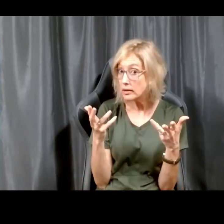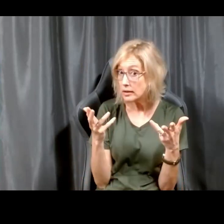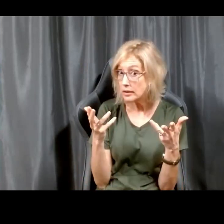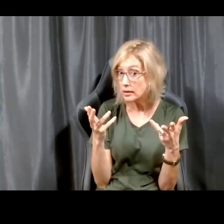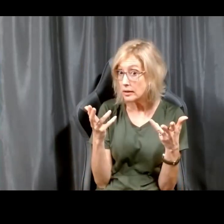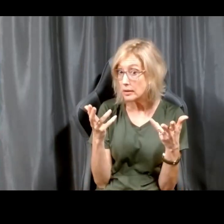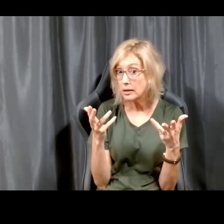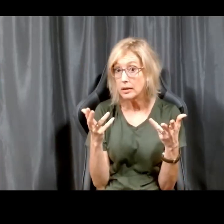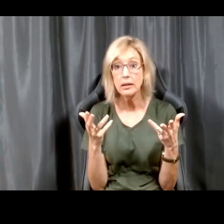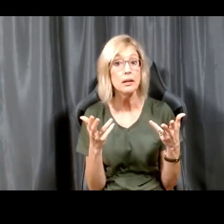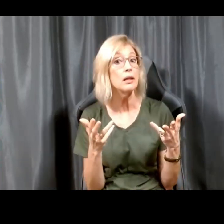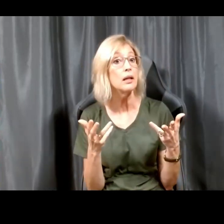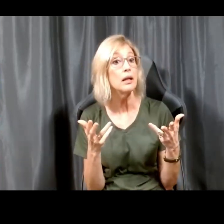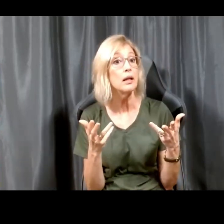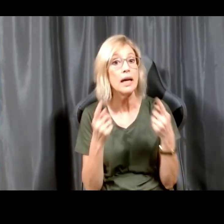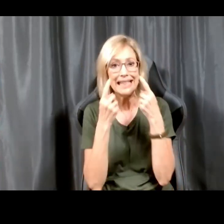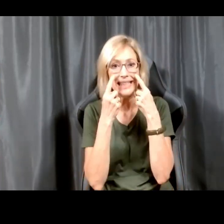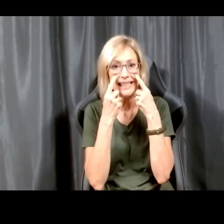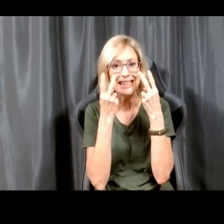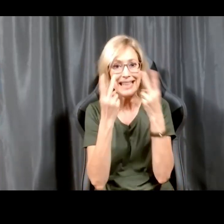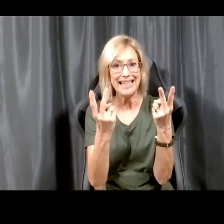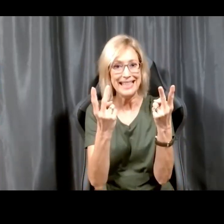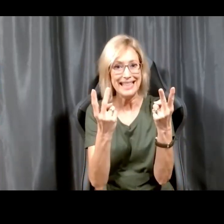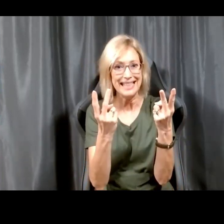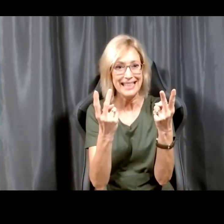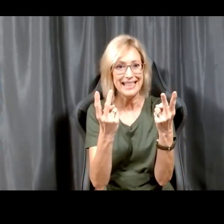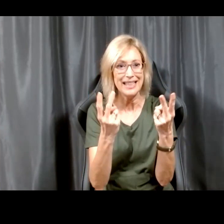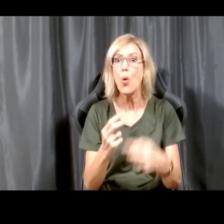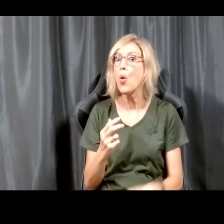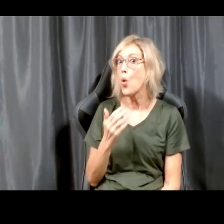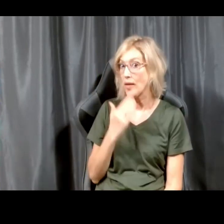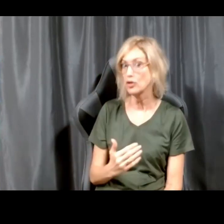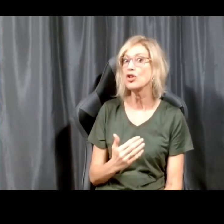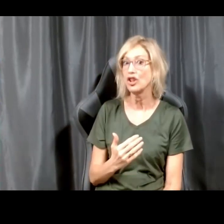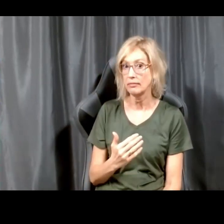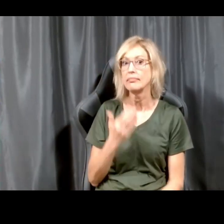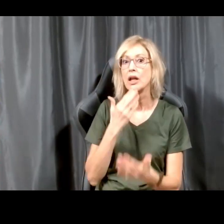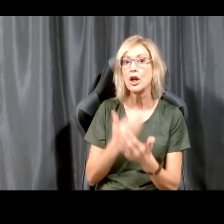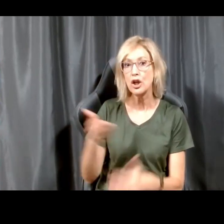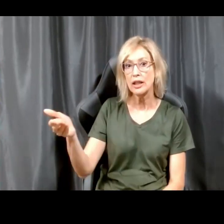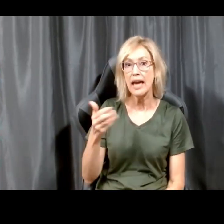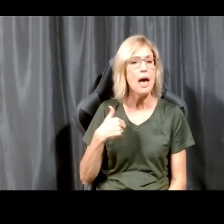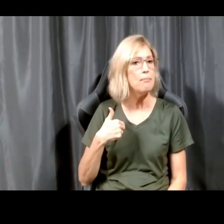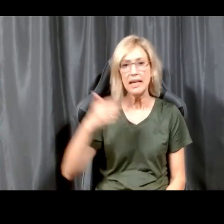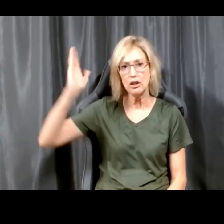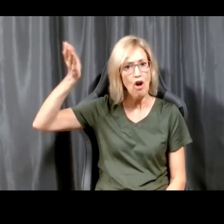»GINGER: Sight. »JENNIFER: Sight. That's a good one. Good guests coming on. Not going to be me talking about.